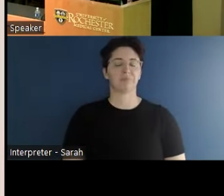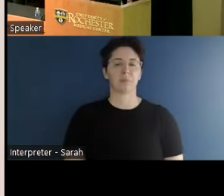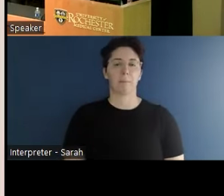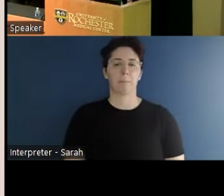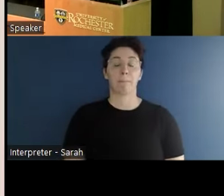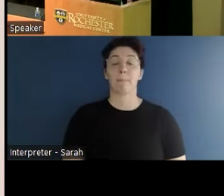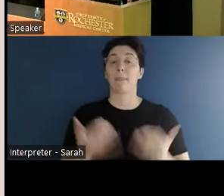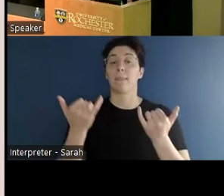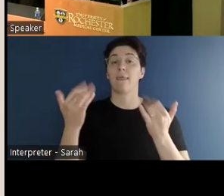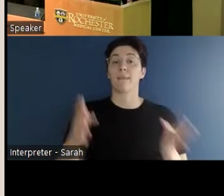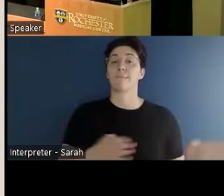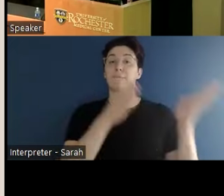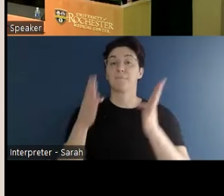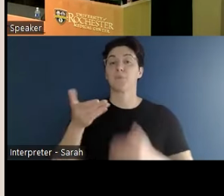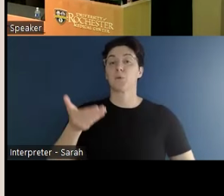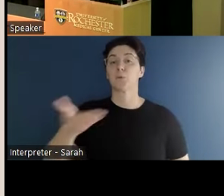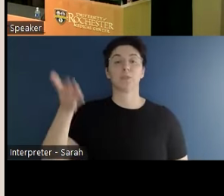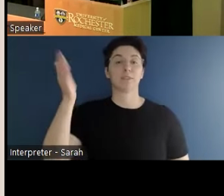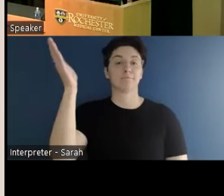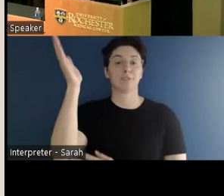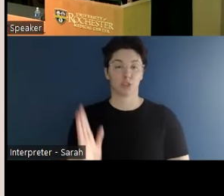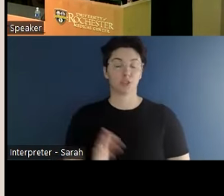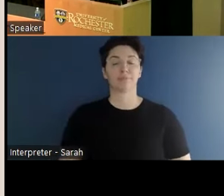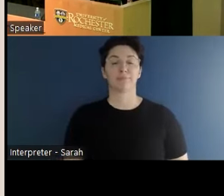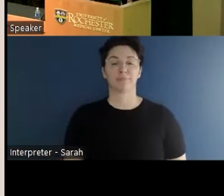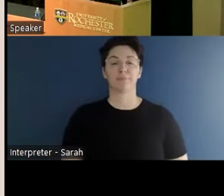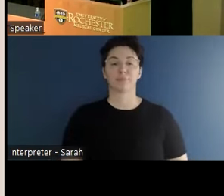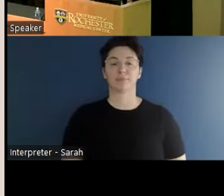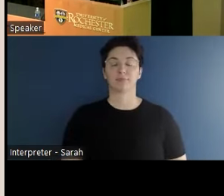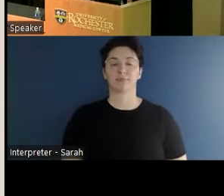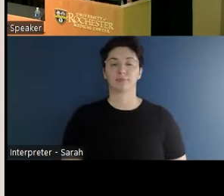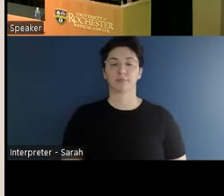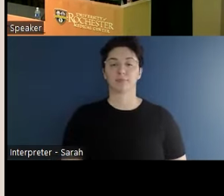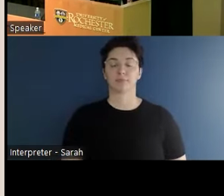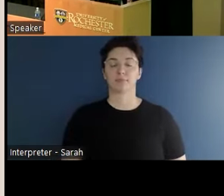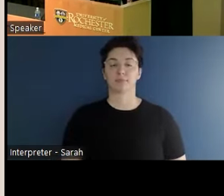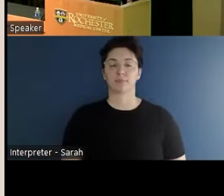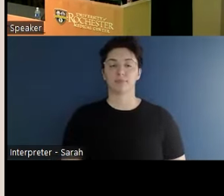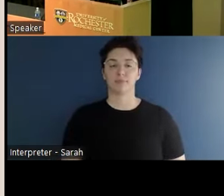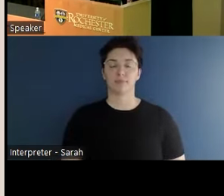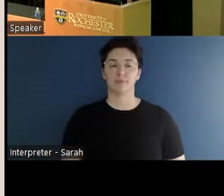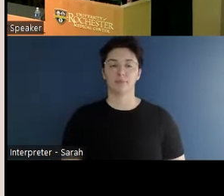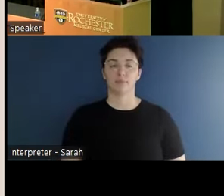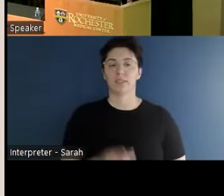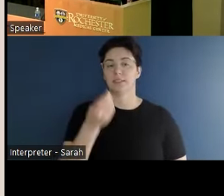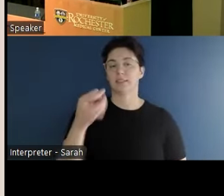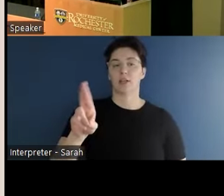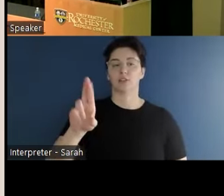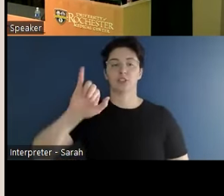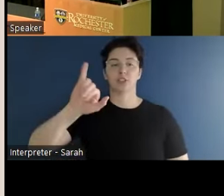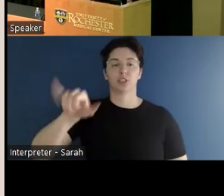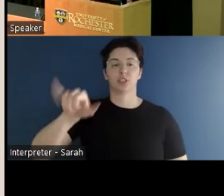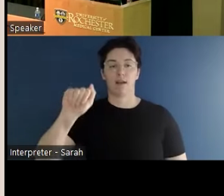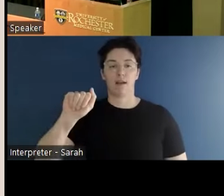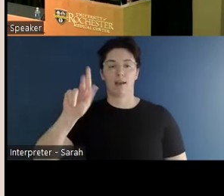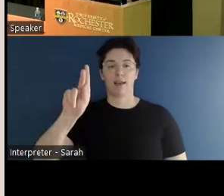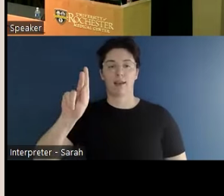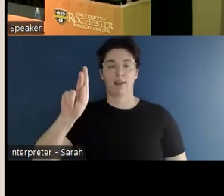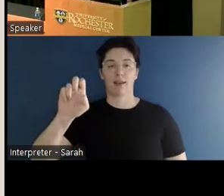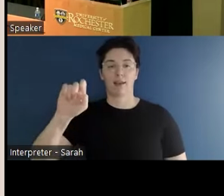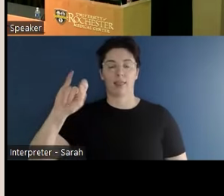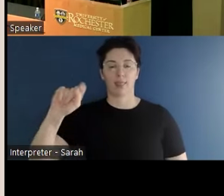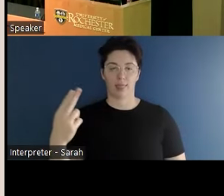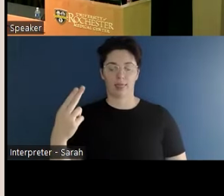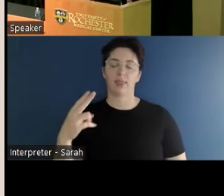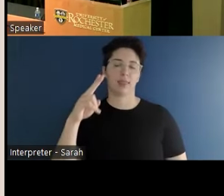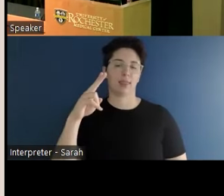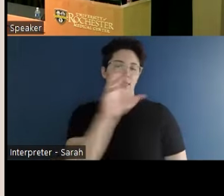I'd like to introduce our speaker um who is uh Dr Jessica Keith who's a clinical psychologist